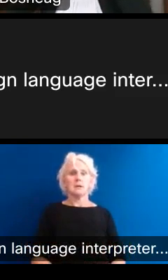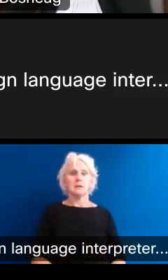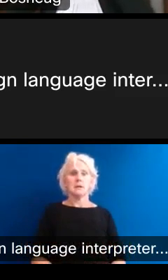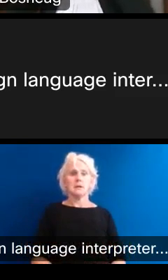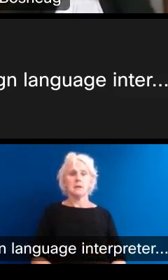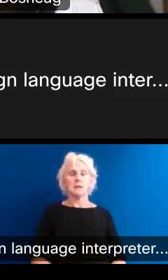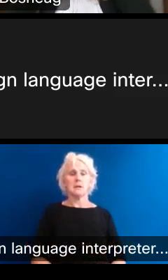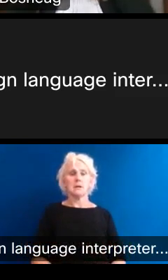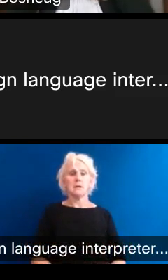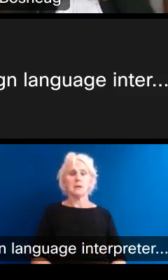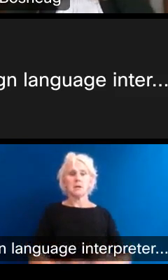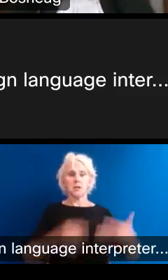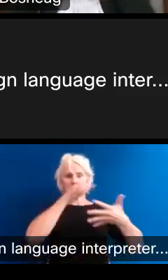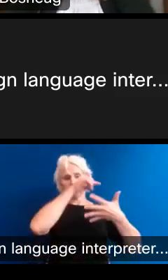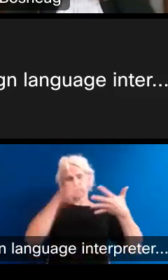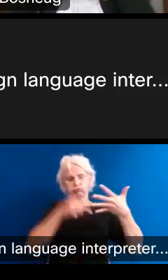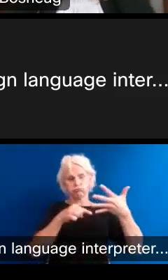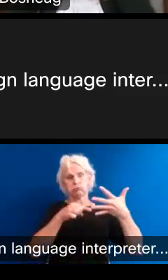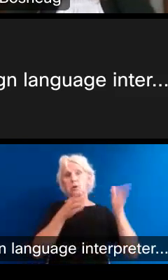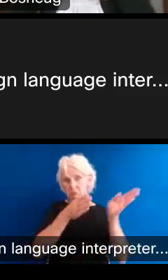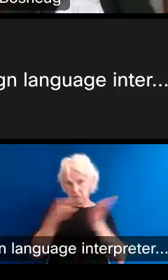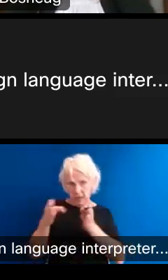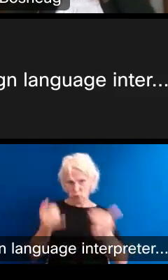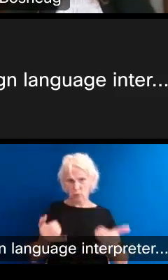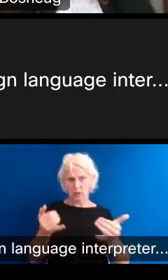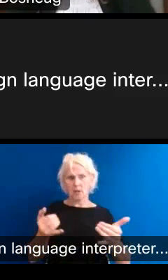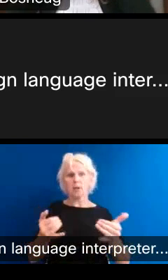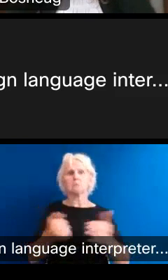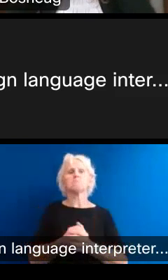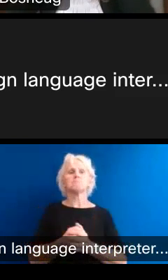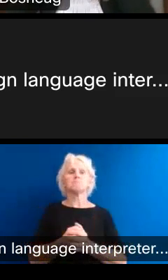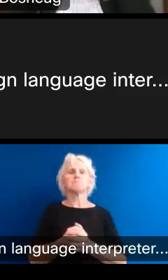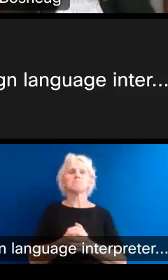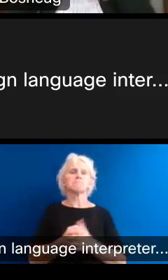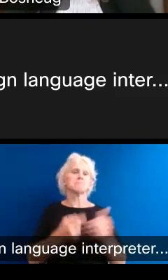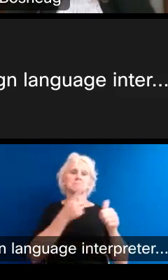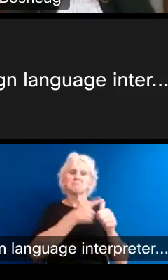This is our agenda for the day. We are going to first talk about what are complex needs,